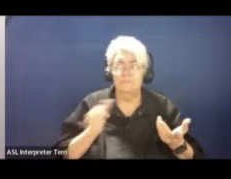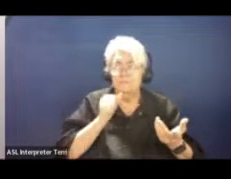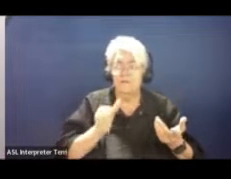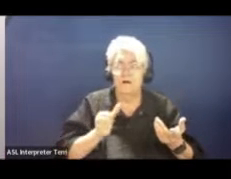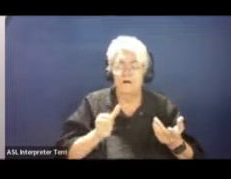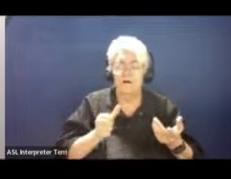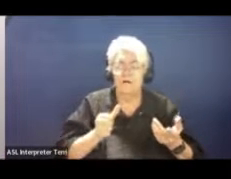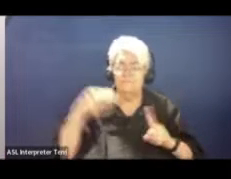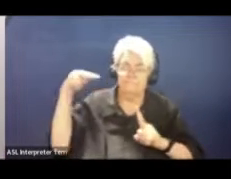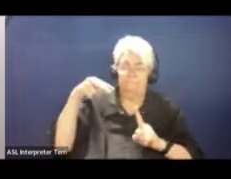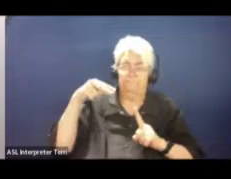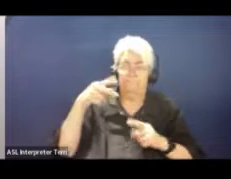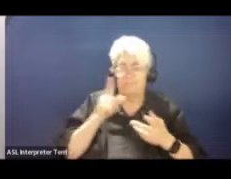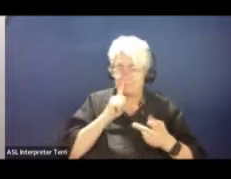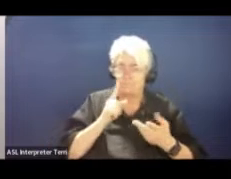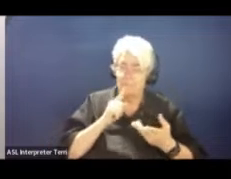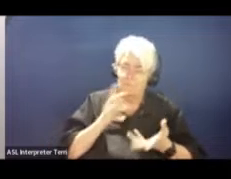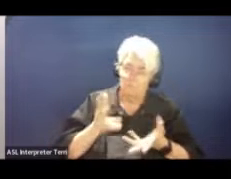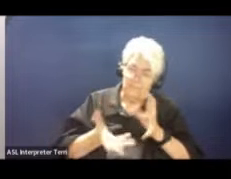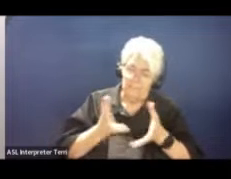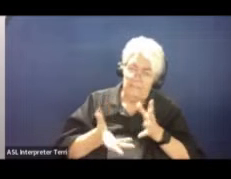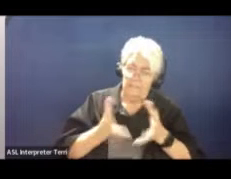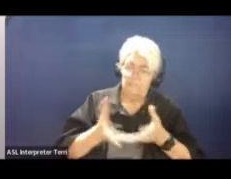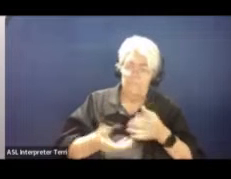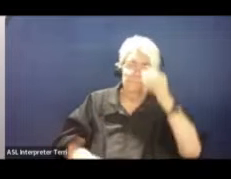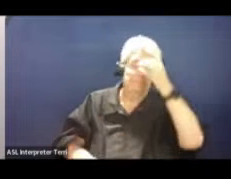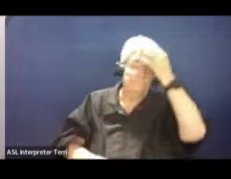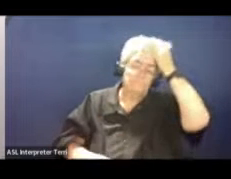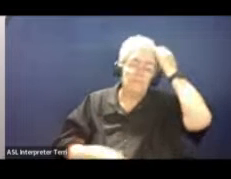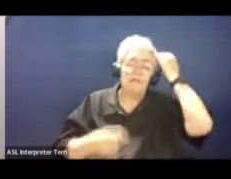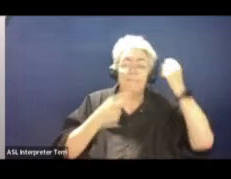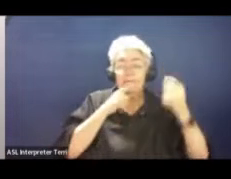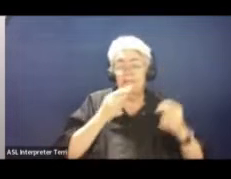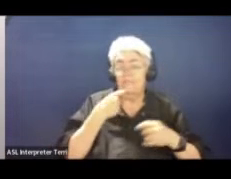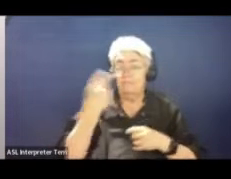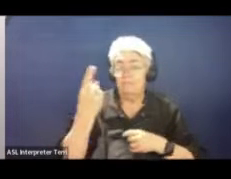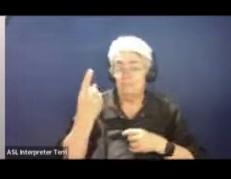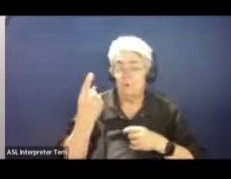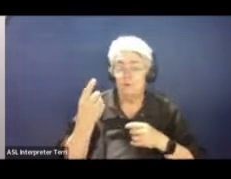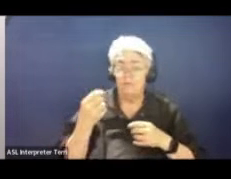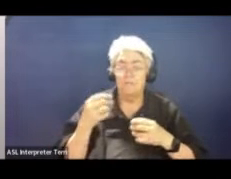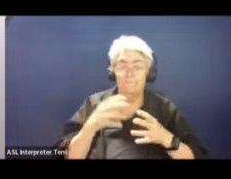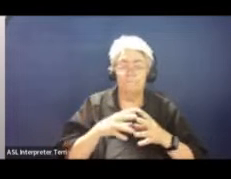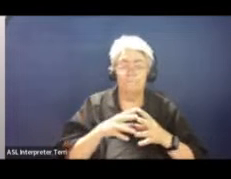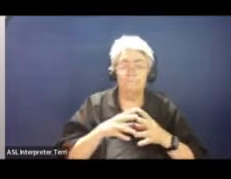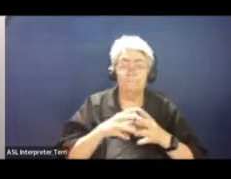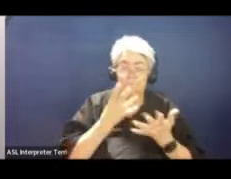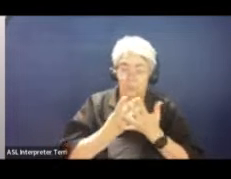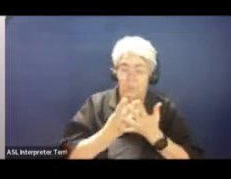complicated line to to balance with, especially if someone is incarcerated, having a really